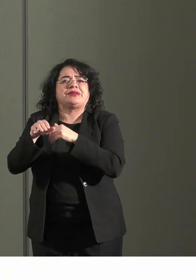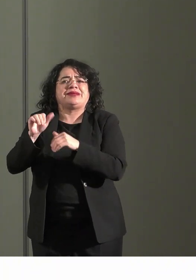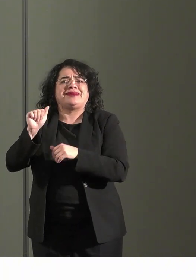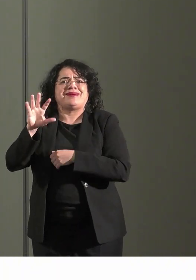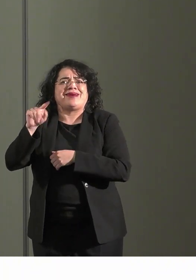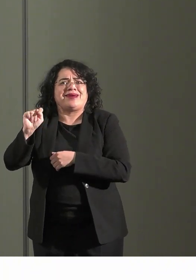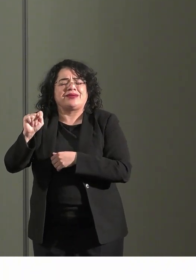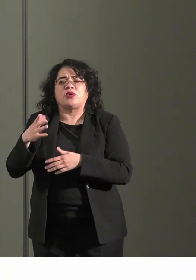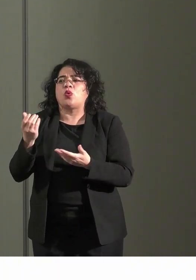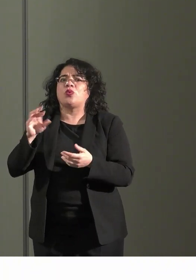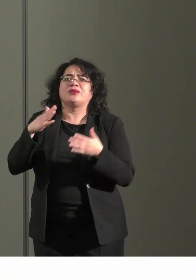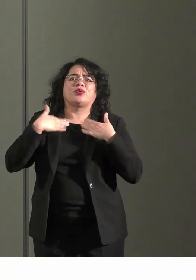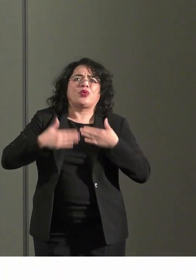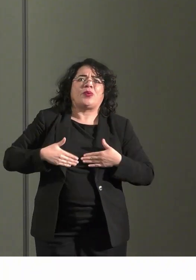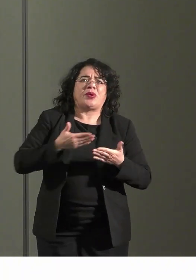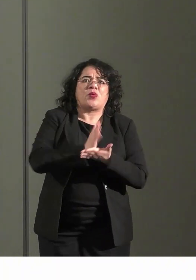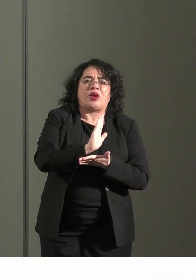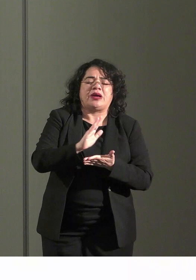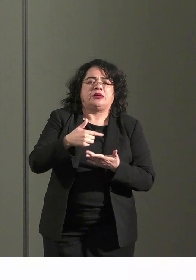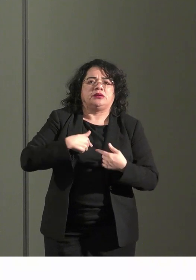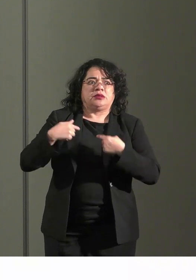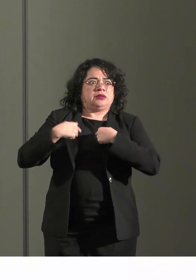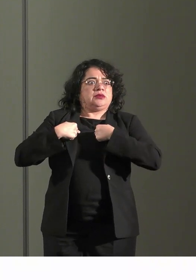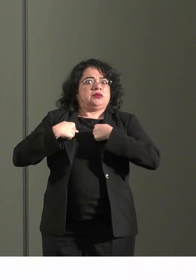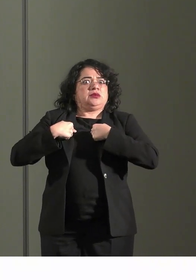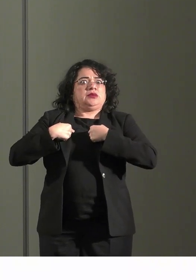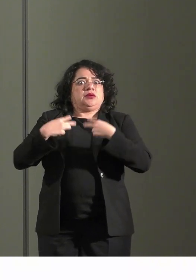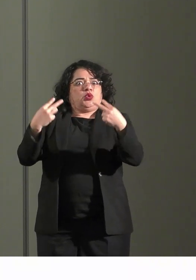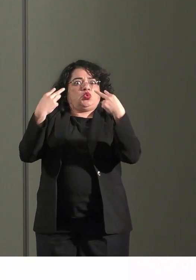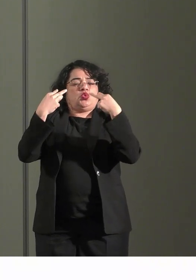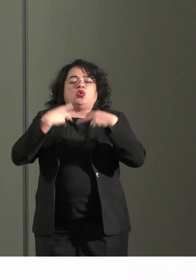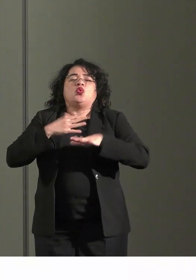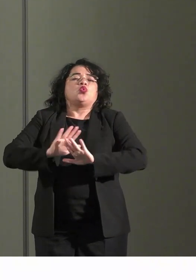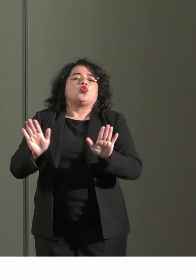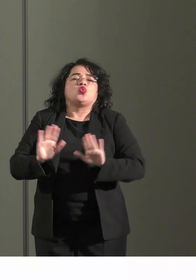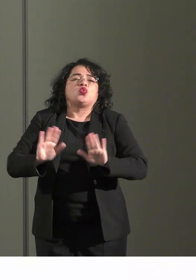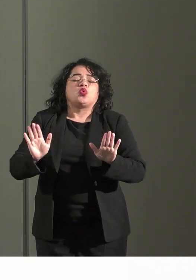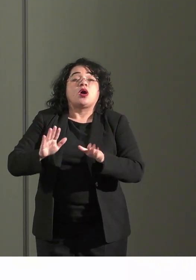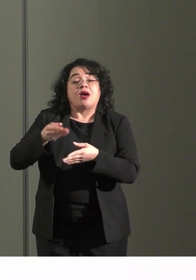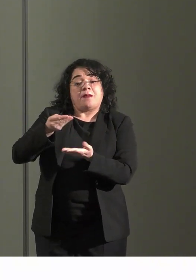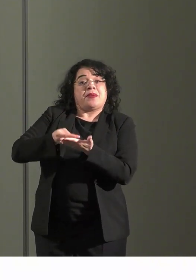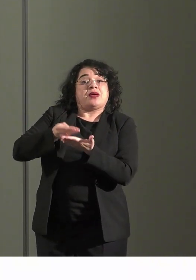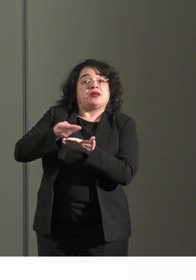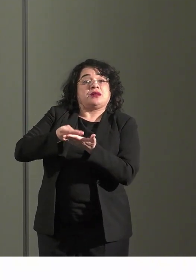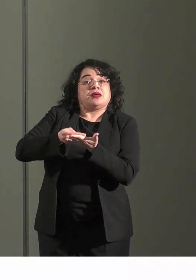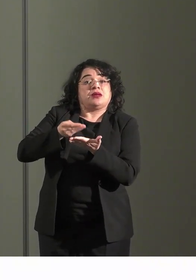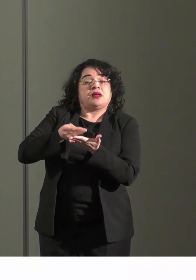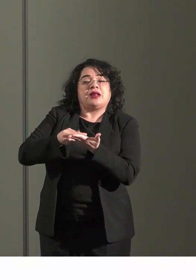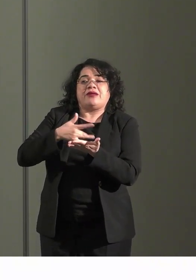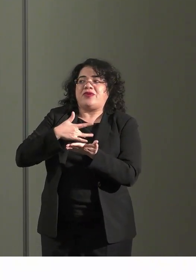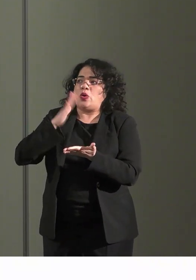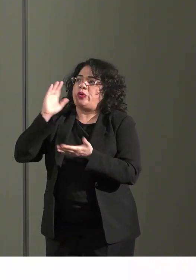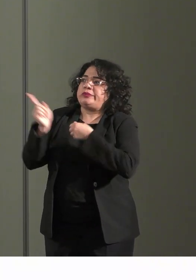So I think a lot of it will happen not monetarily but the right thing to happen. That is how you